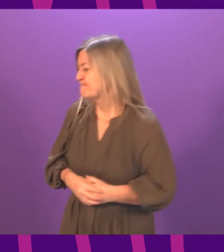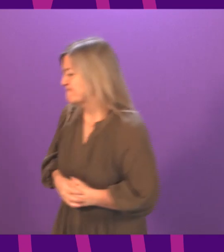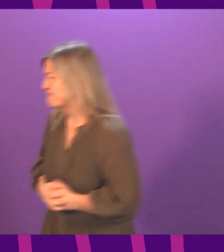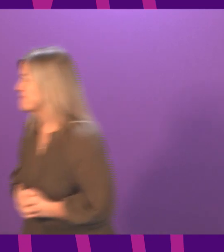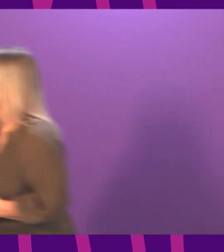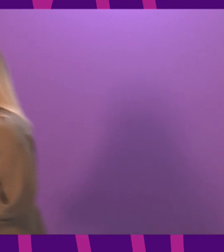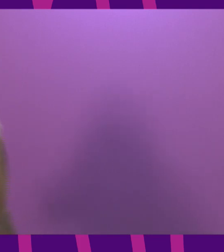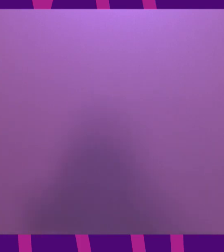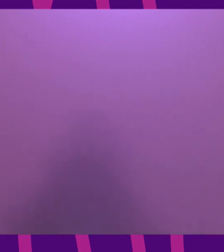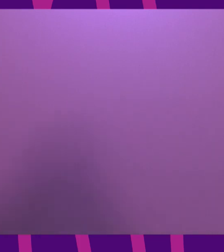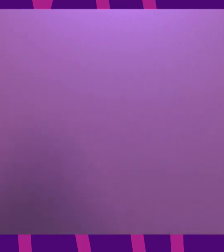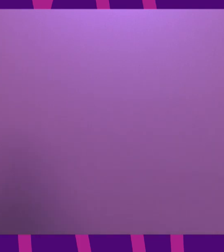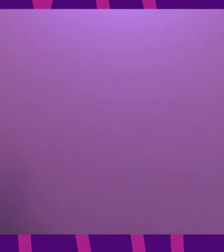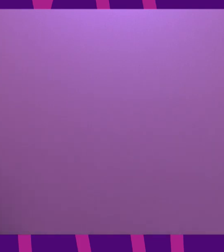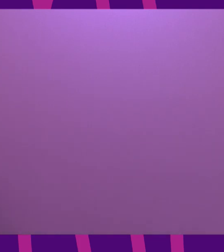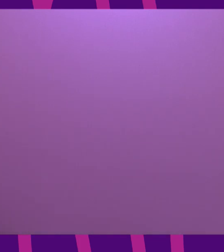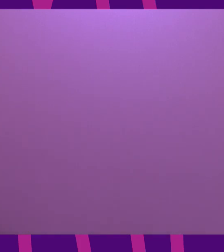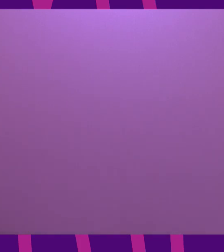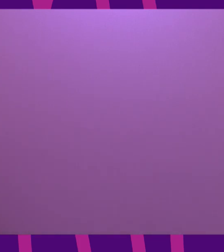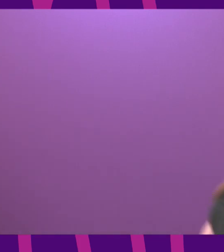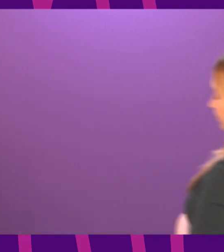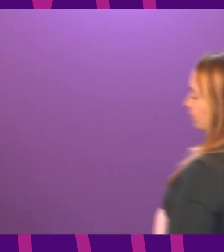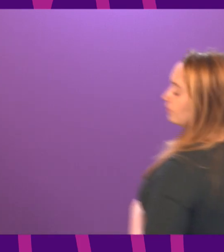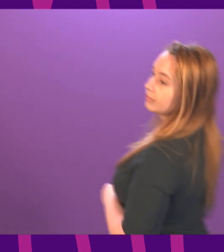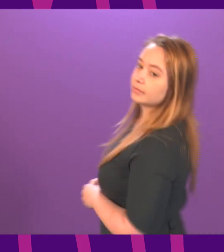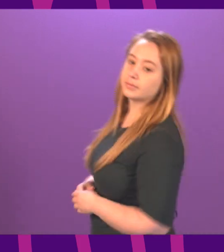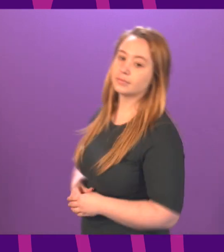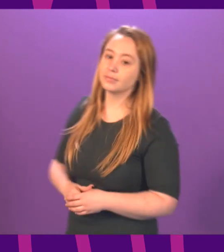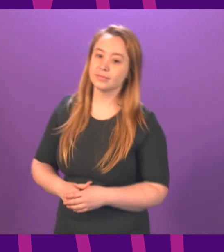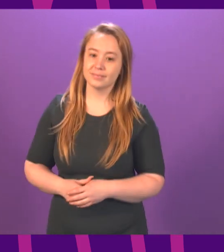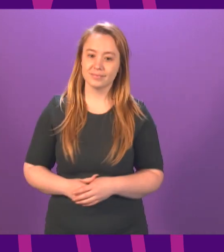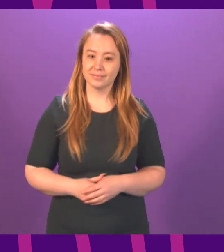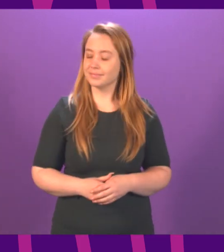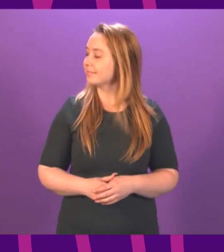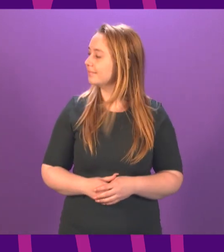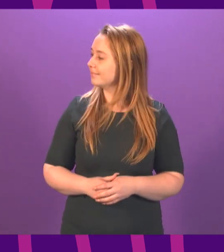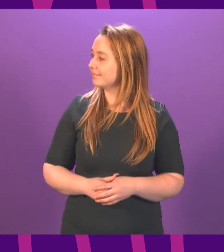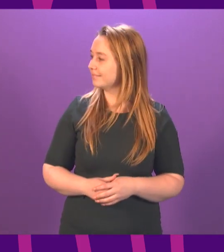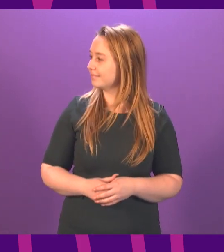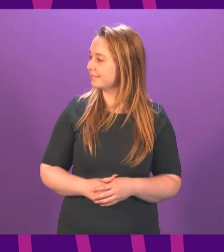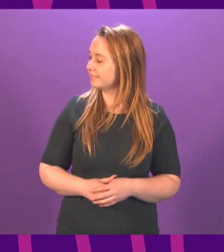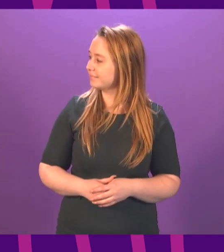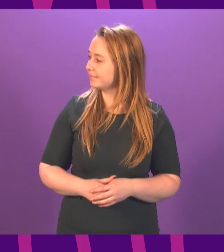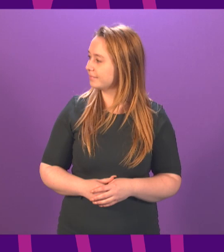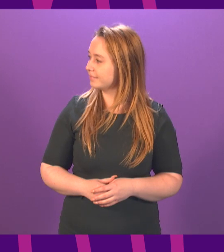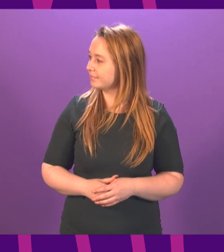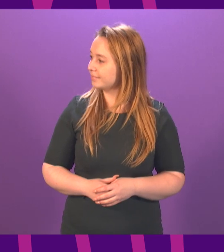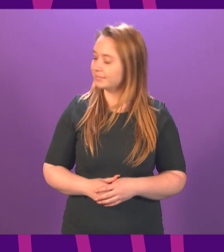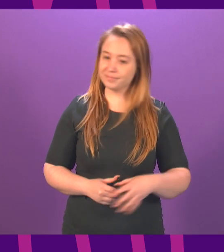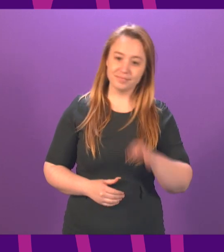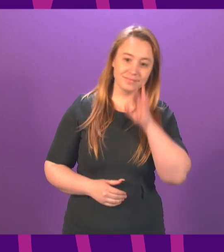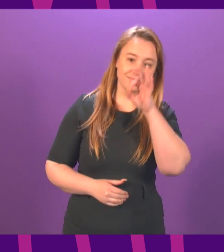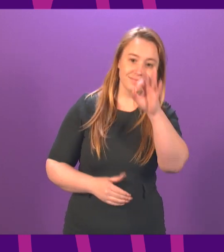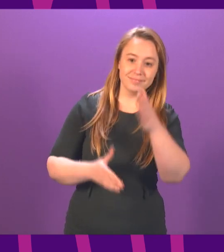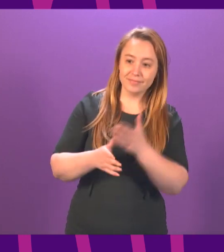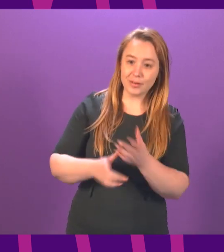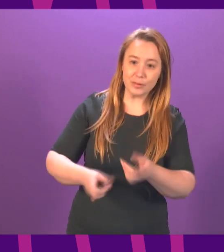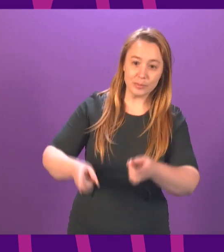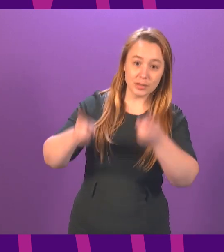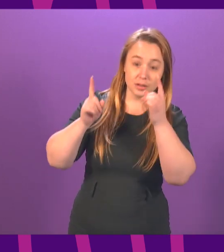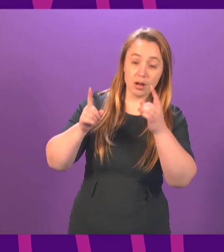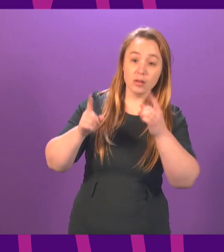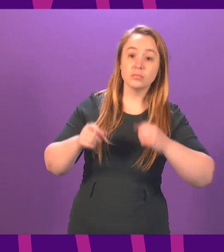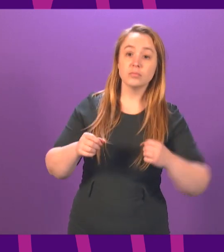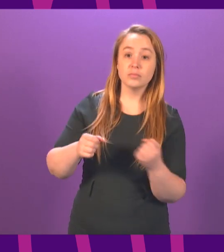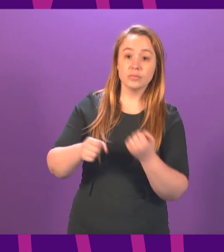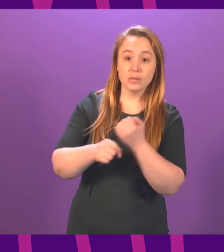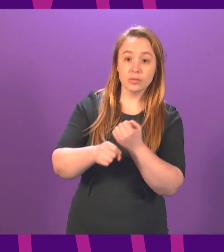Richard Lyle (Uddingston and Bellshill) (SNP): Will the Scottish Government address the concerns